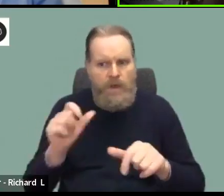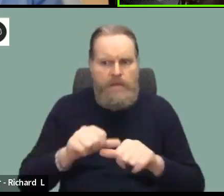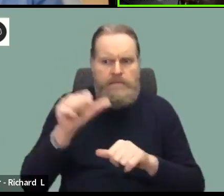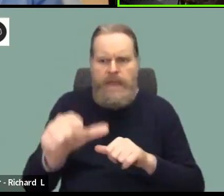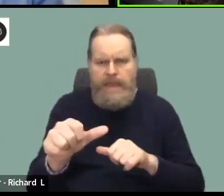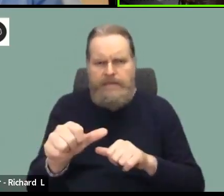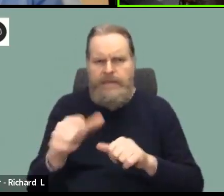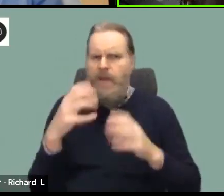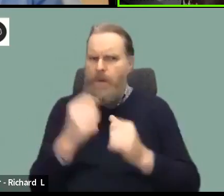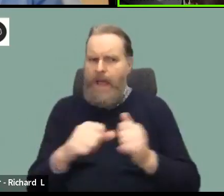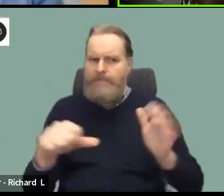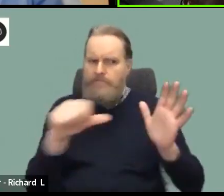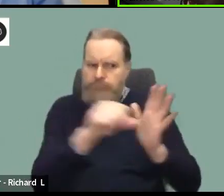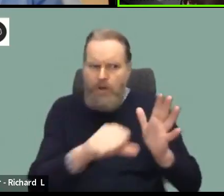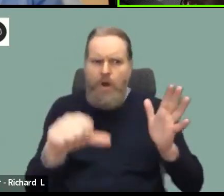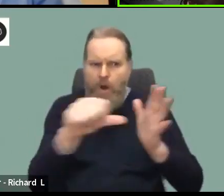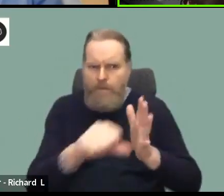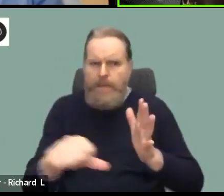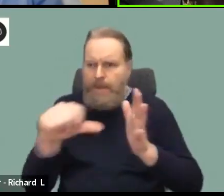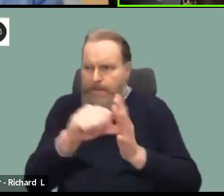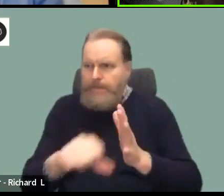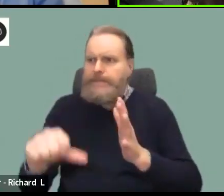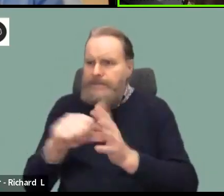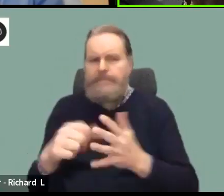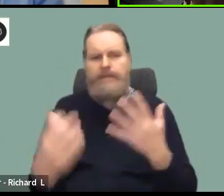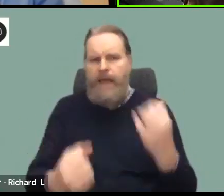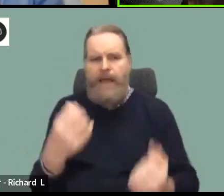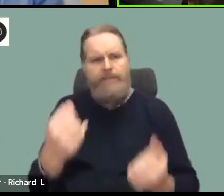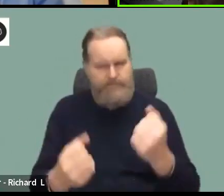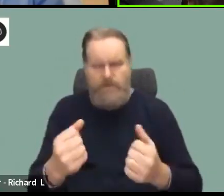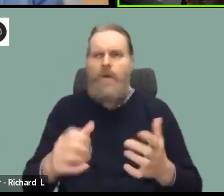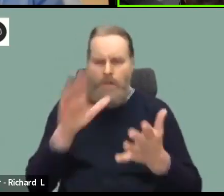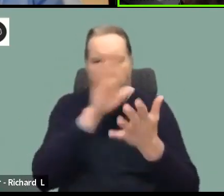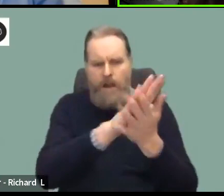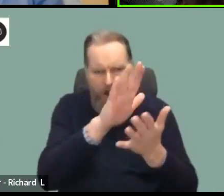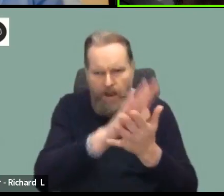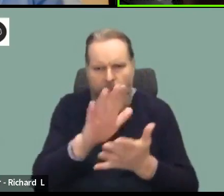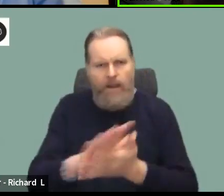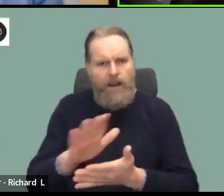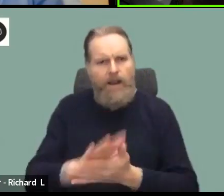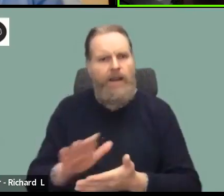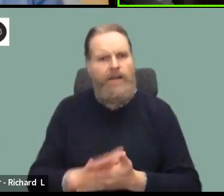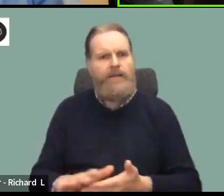now how it all work and and try to address. the many issues and the many issues and concerns that people have raised as that people have raised, as I